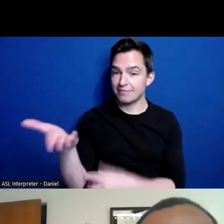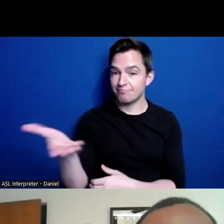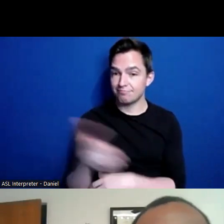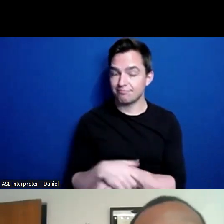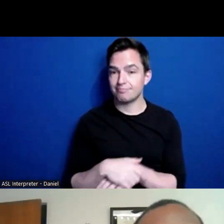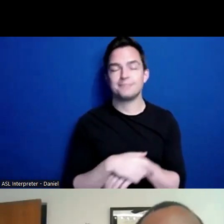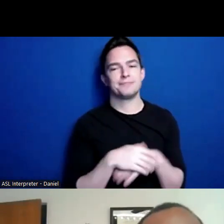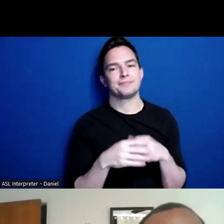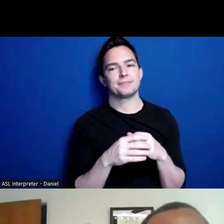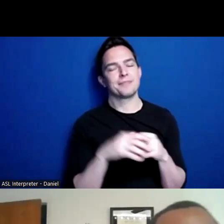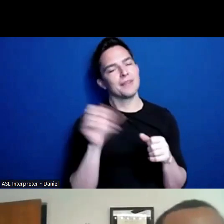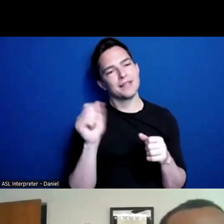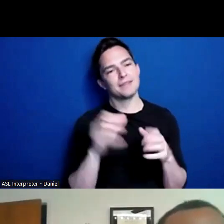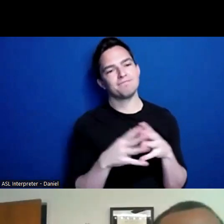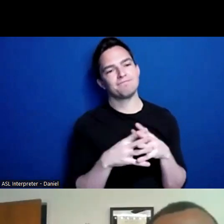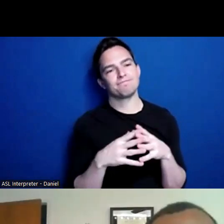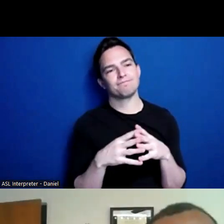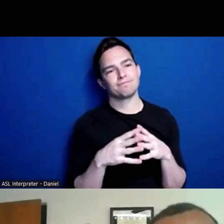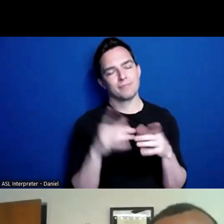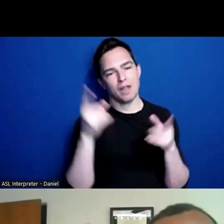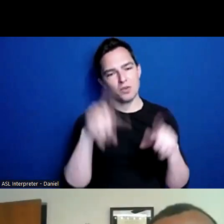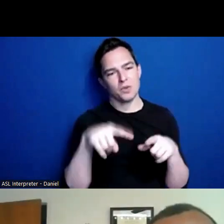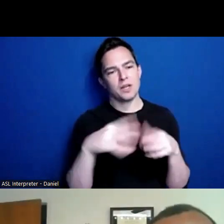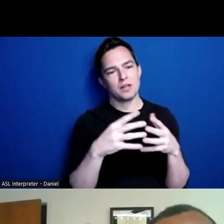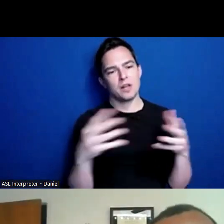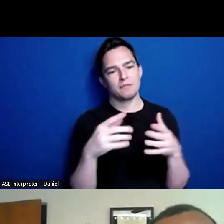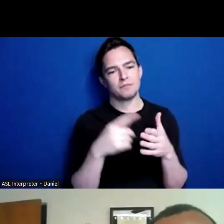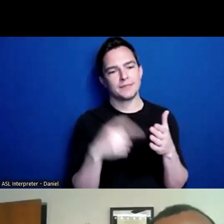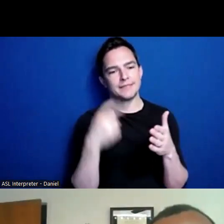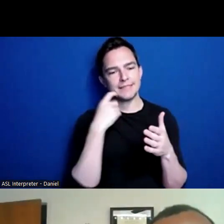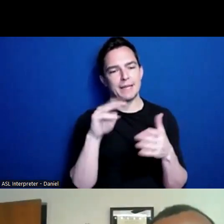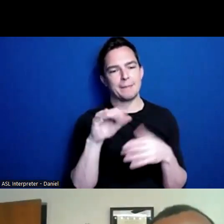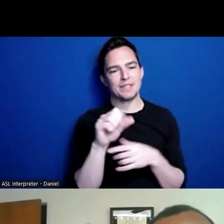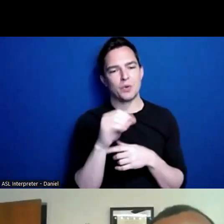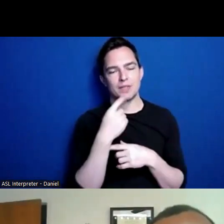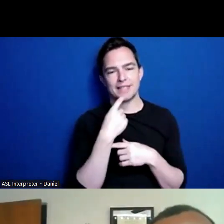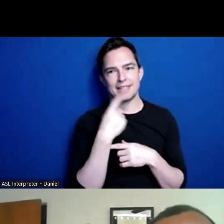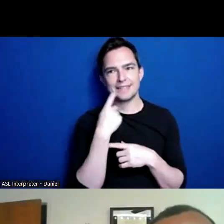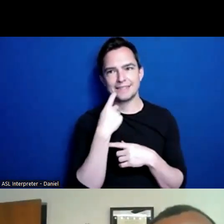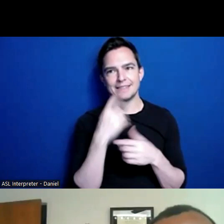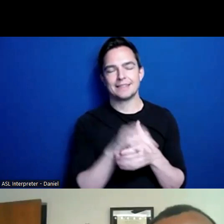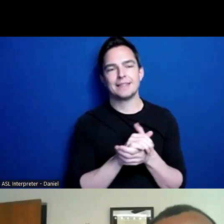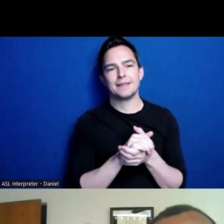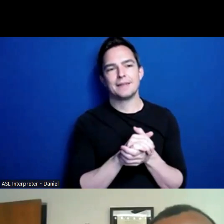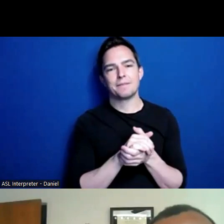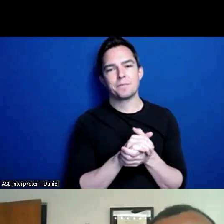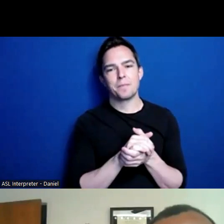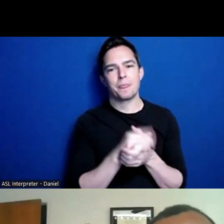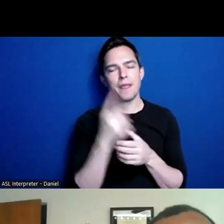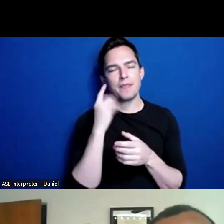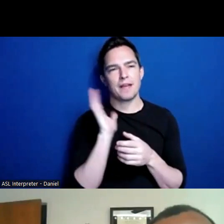(Hannah Gallivan) Yeah, I agree with a lot of what Miso said. I think our identity as disabled